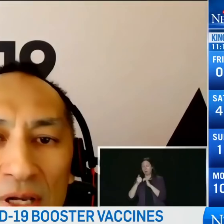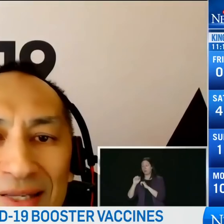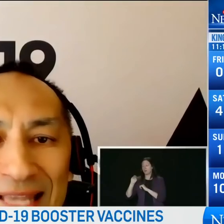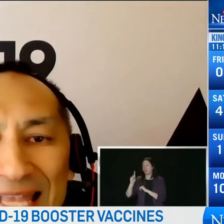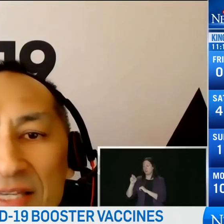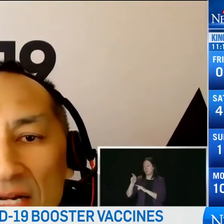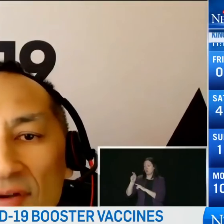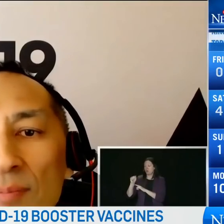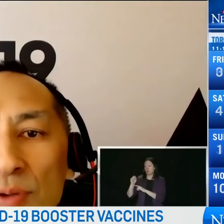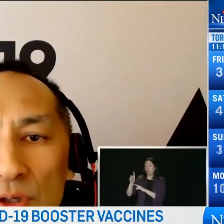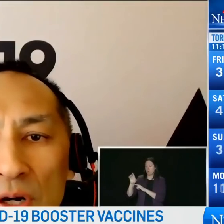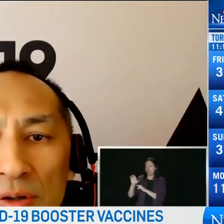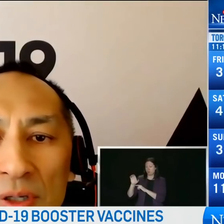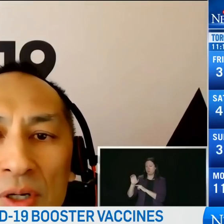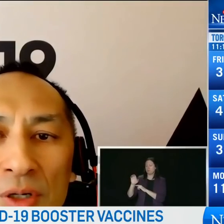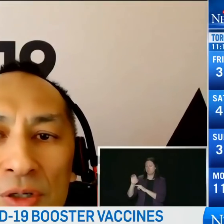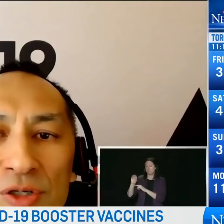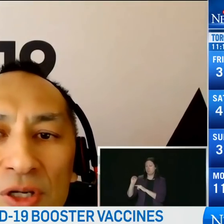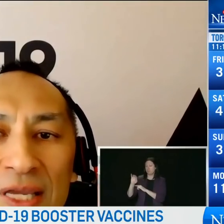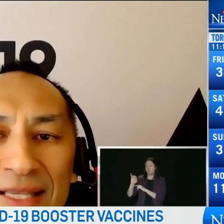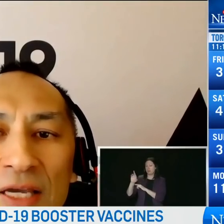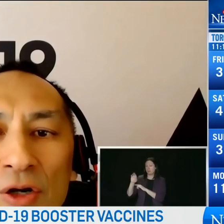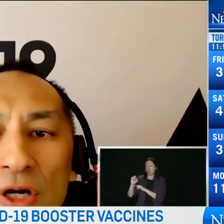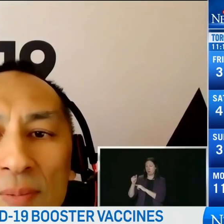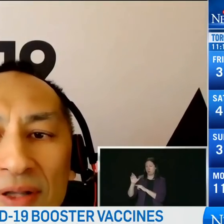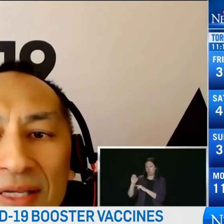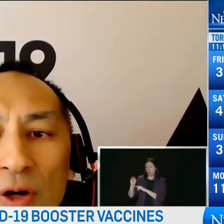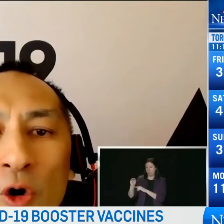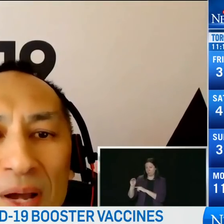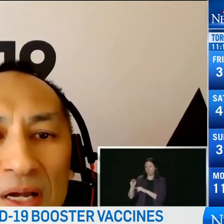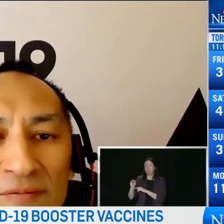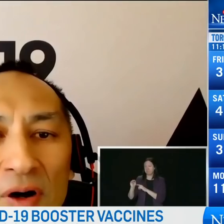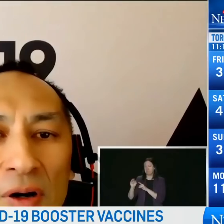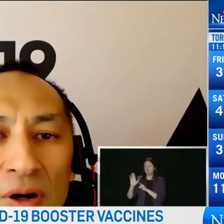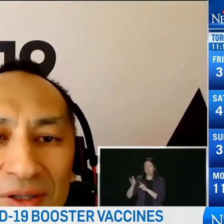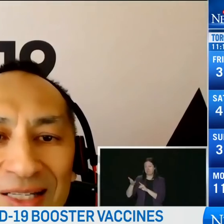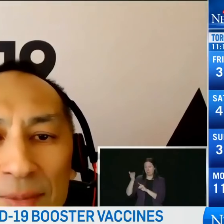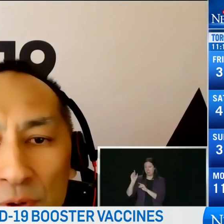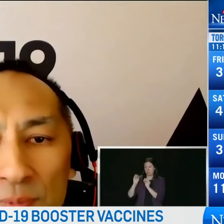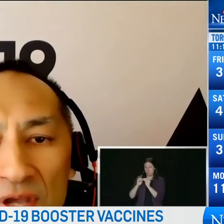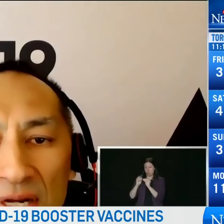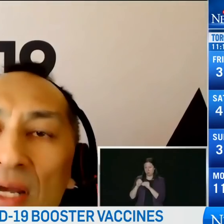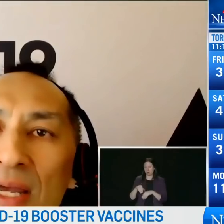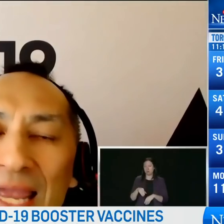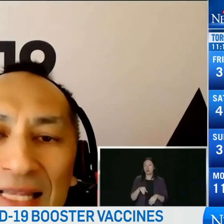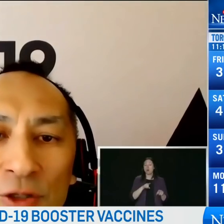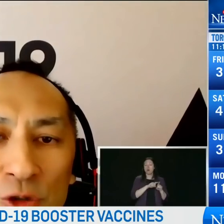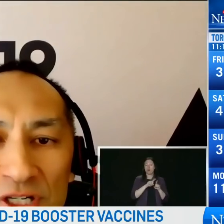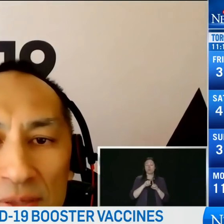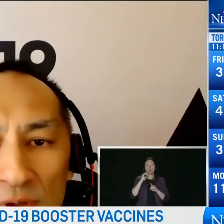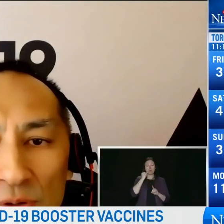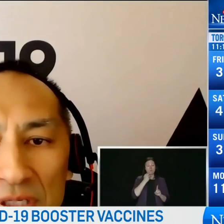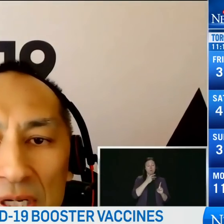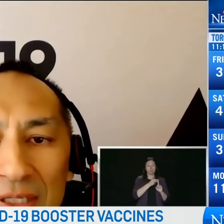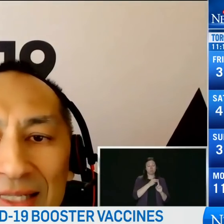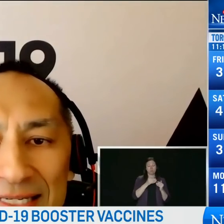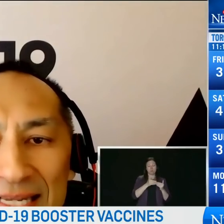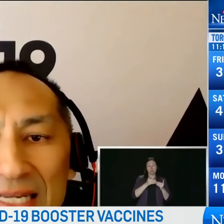AER AT THIS 30 MICROGRAM AS